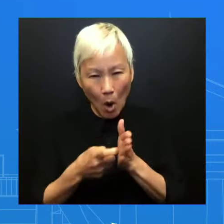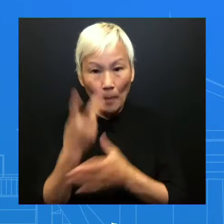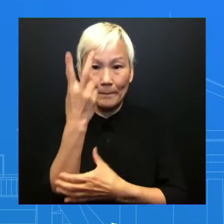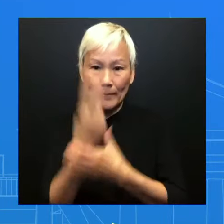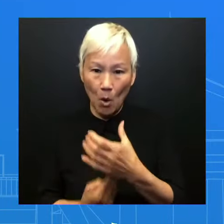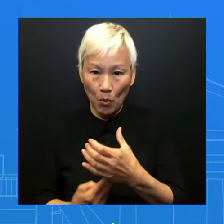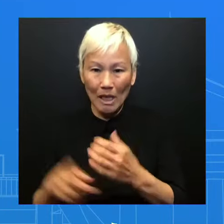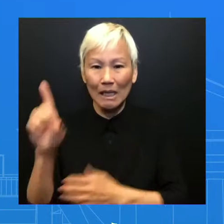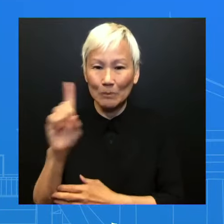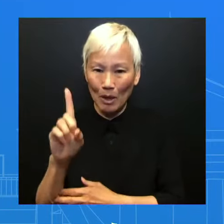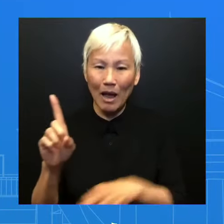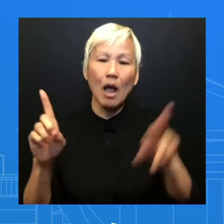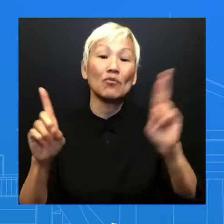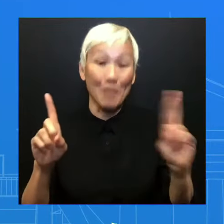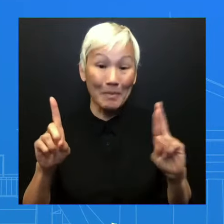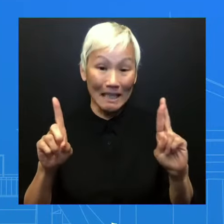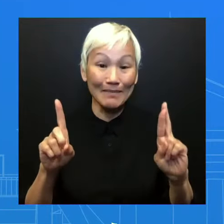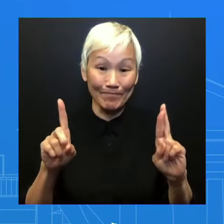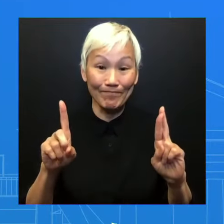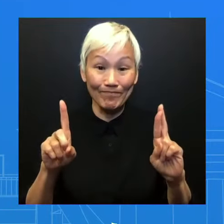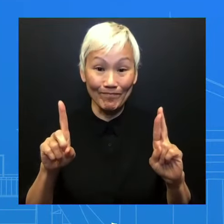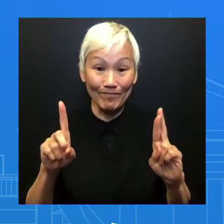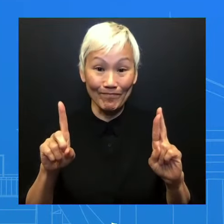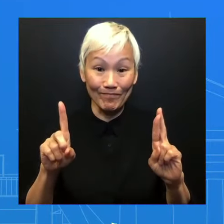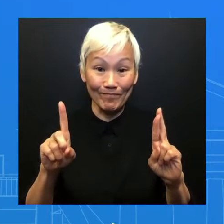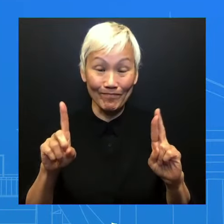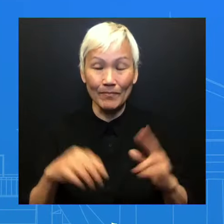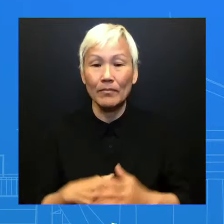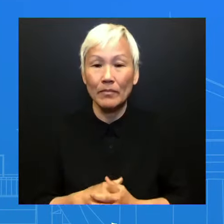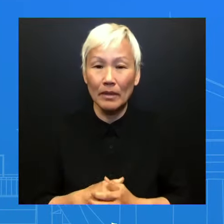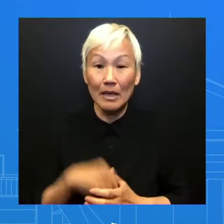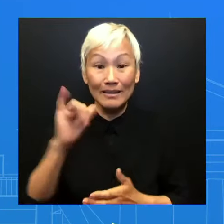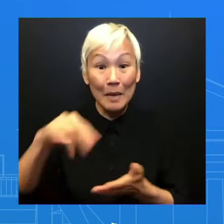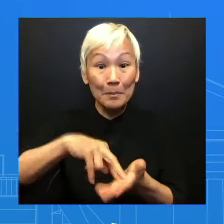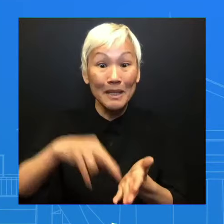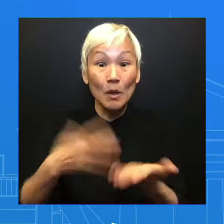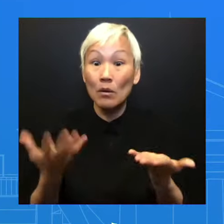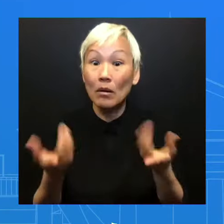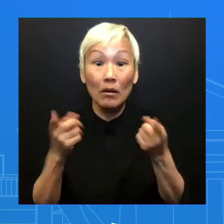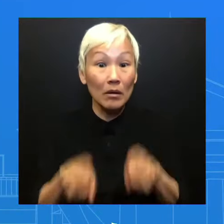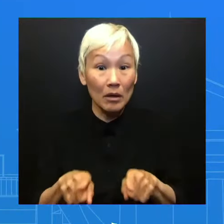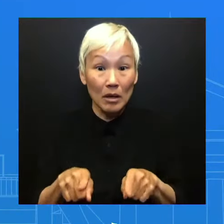which means that when you negotiate, when these negotiations happen, both sides have to understand